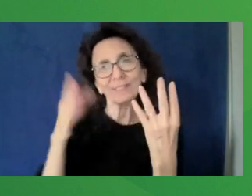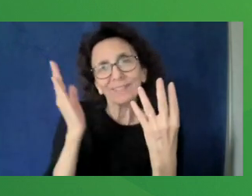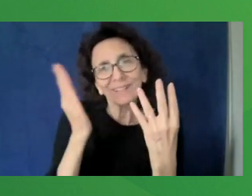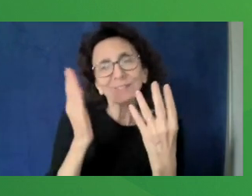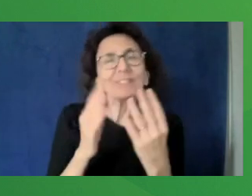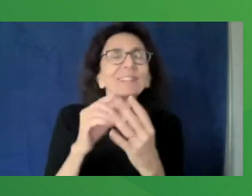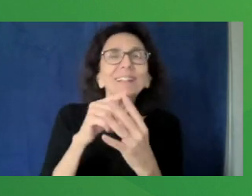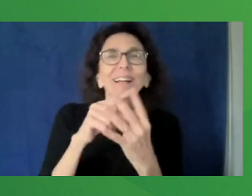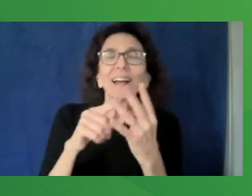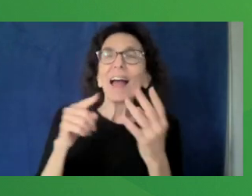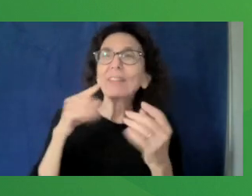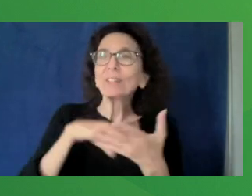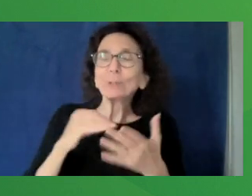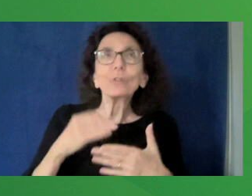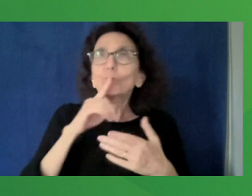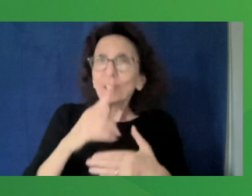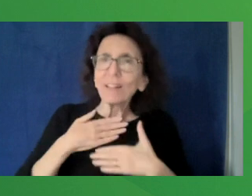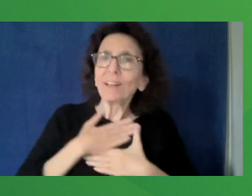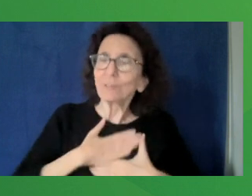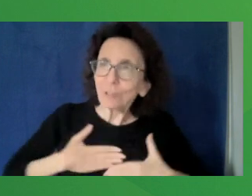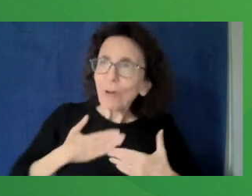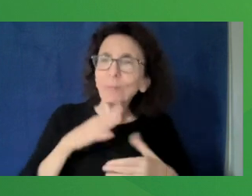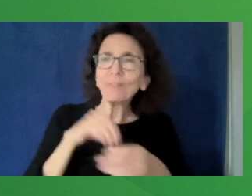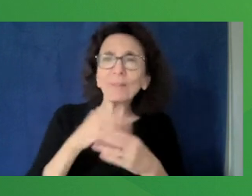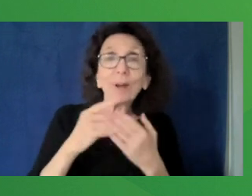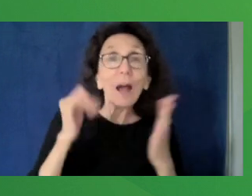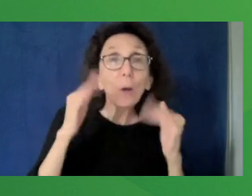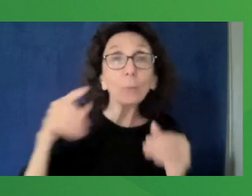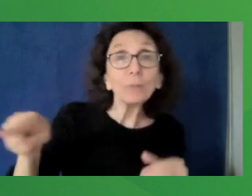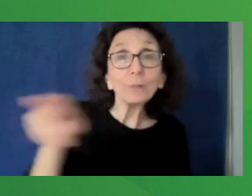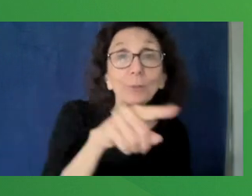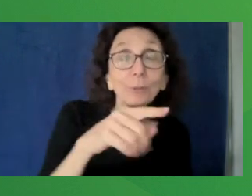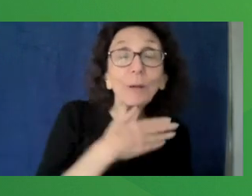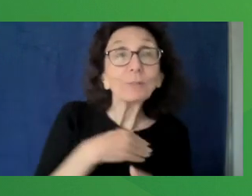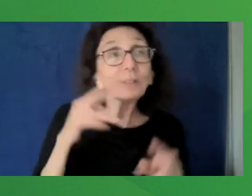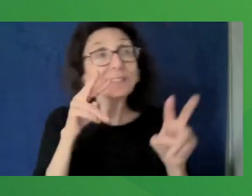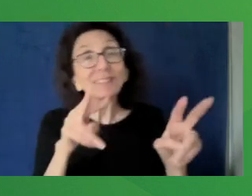enjoyed being a part of this project. I hope you guys enjoyed seeing my student artifacts, and I'm